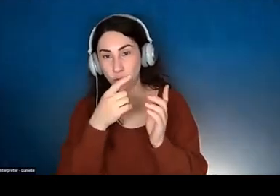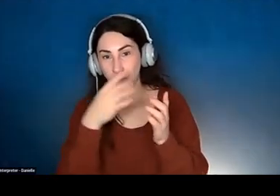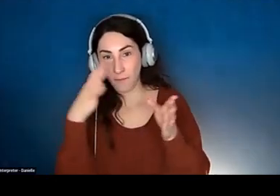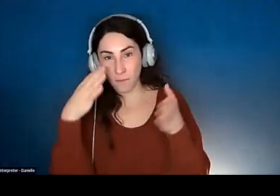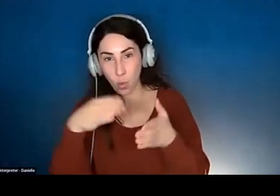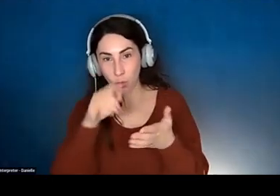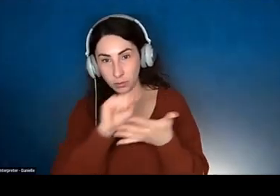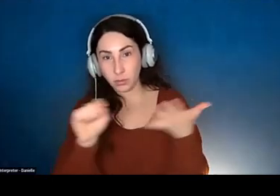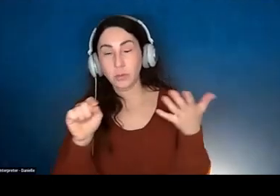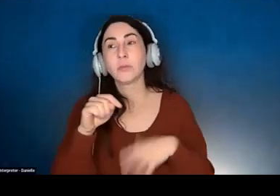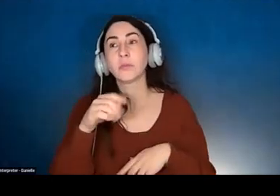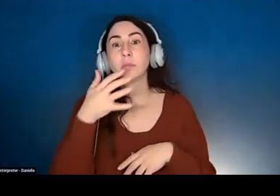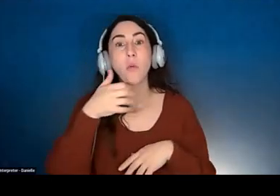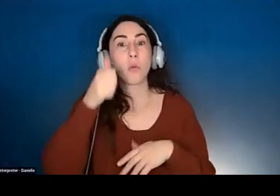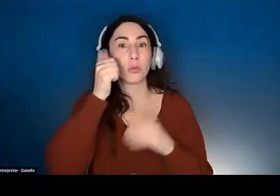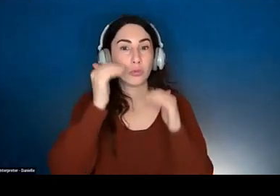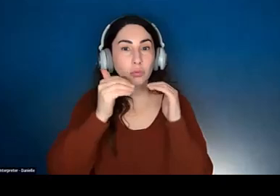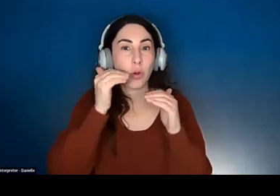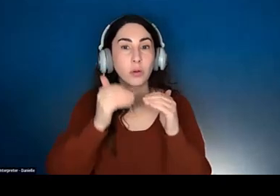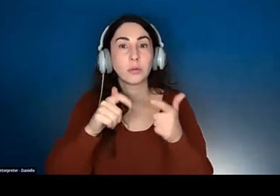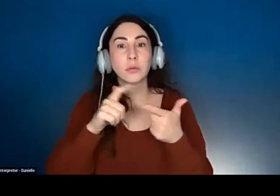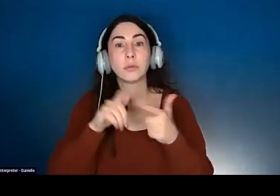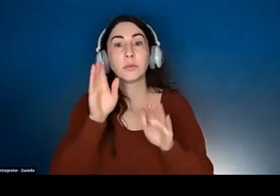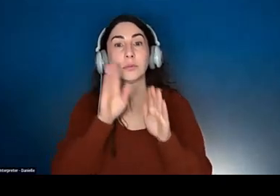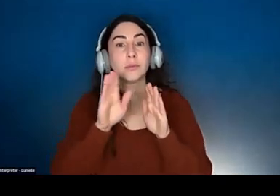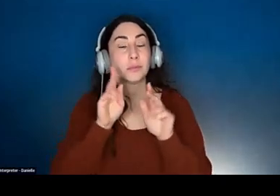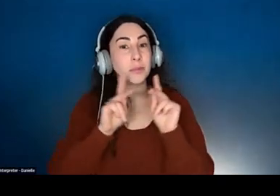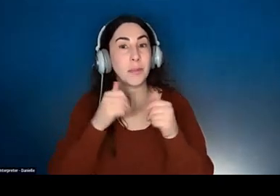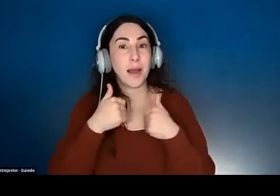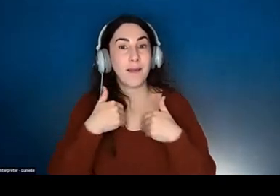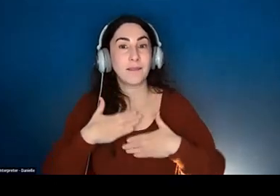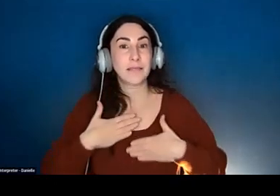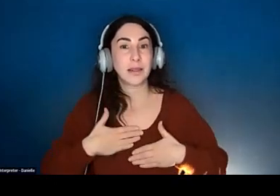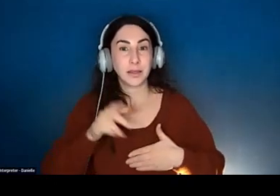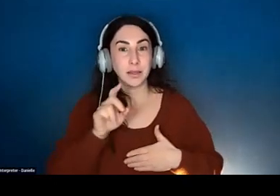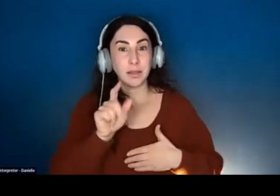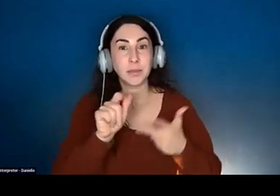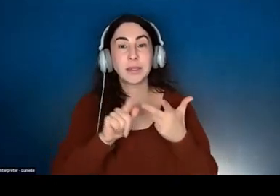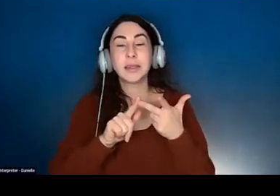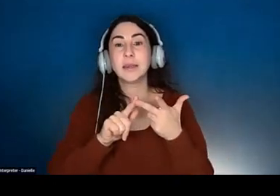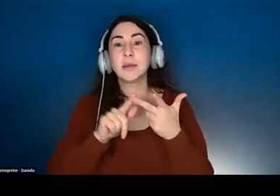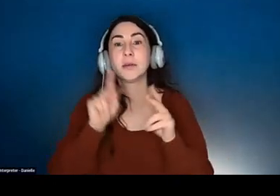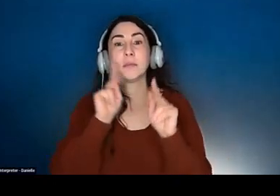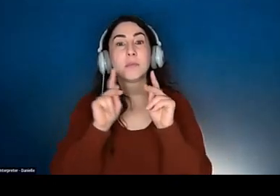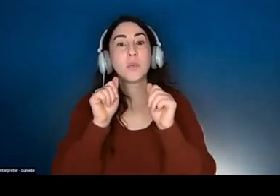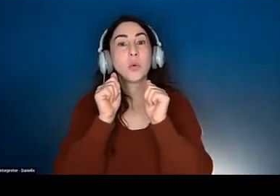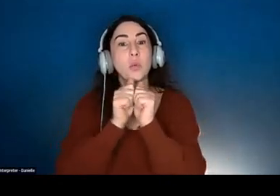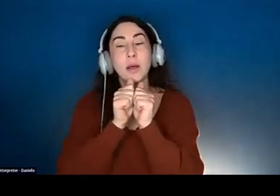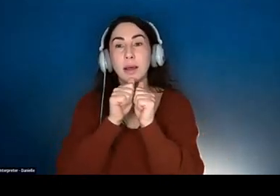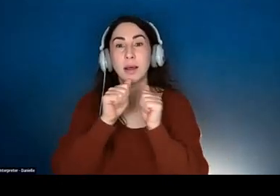older adults, people with physical disabilities, people with intellectual or developmental disabilities,